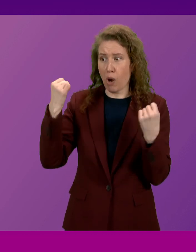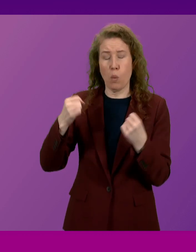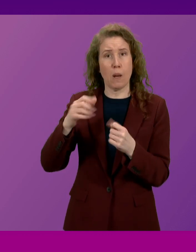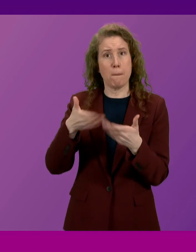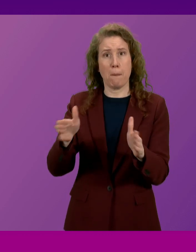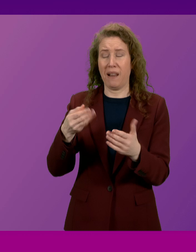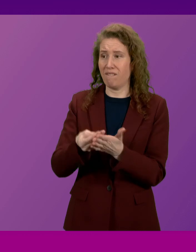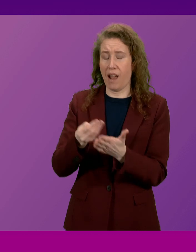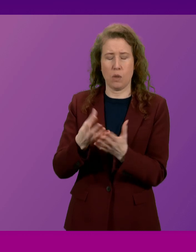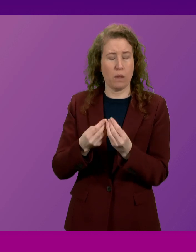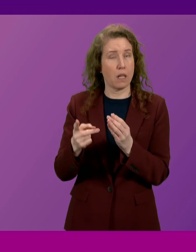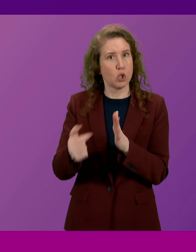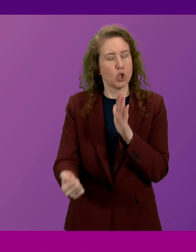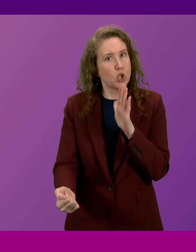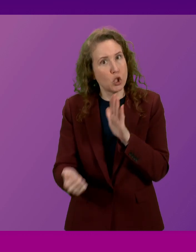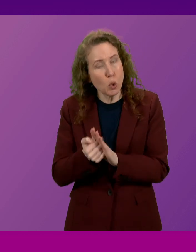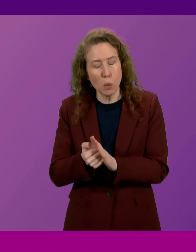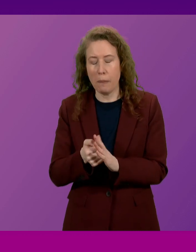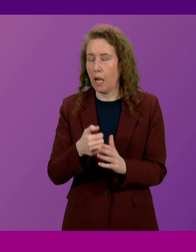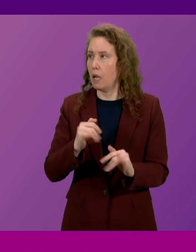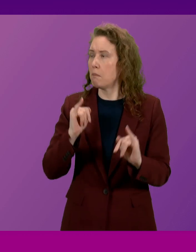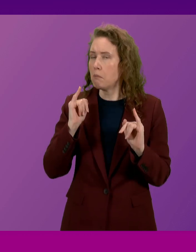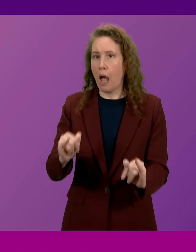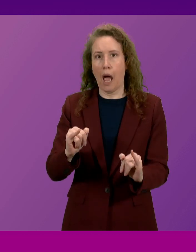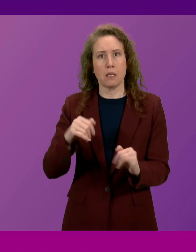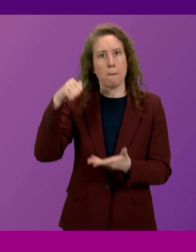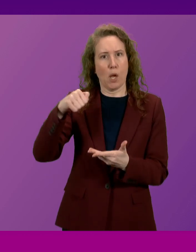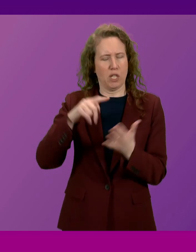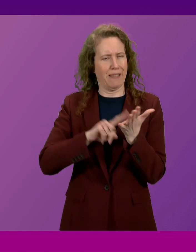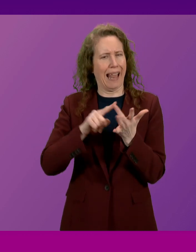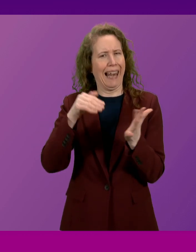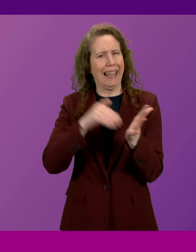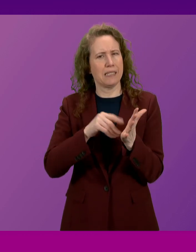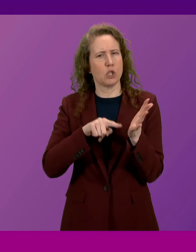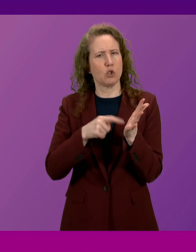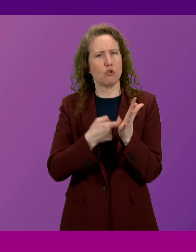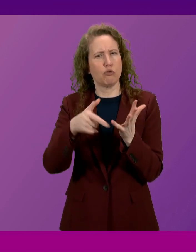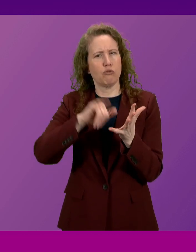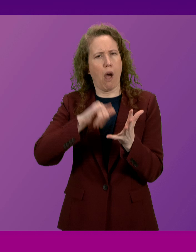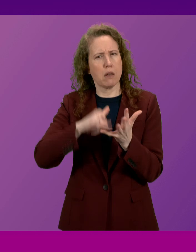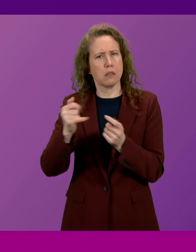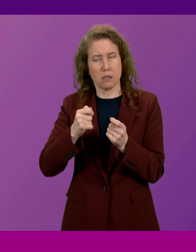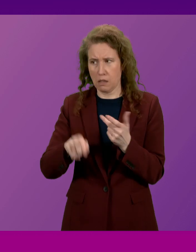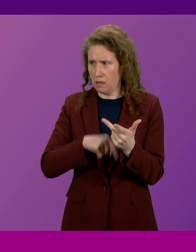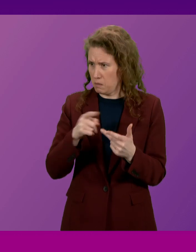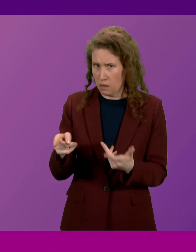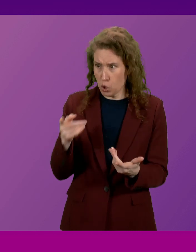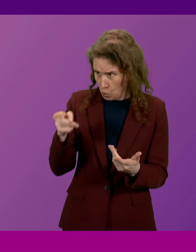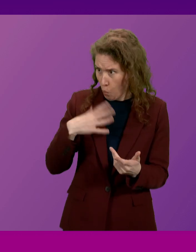with the stupid and reckless budget that Liz Truss presided over, which Russell Findlay wanted me to